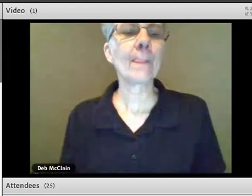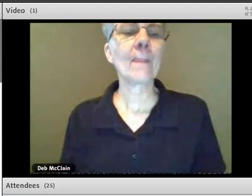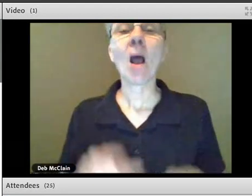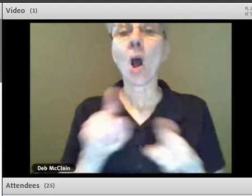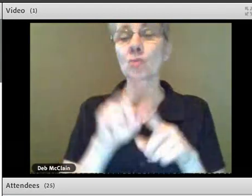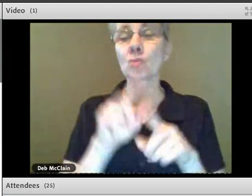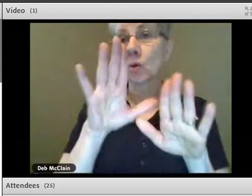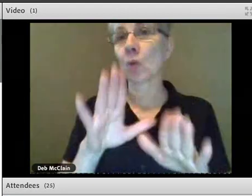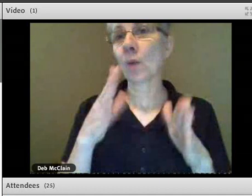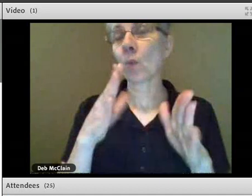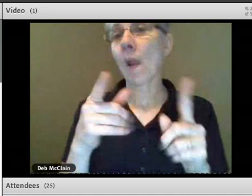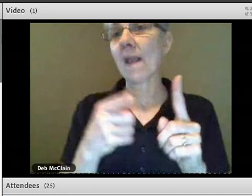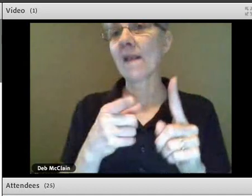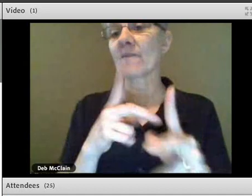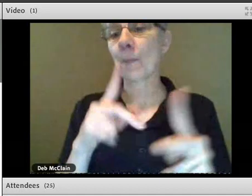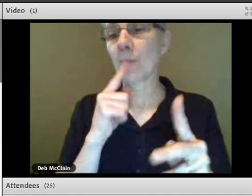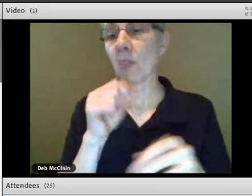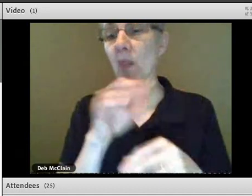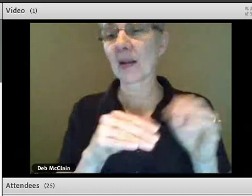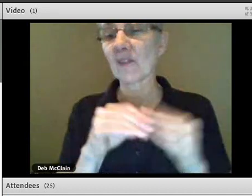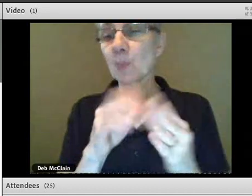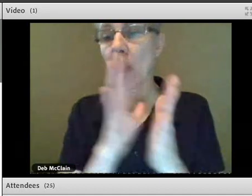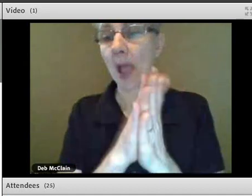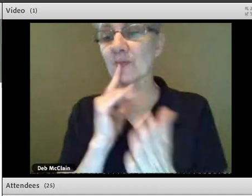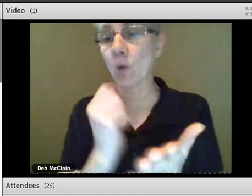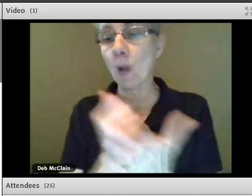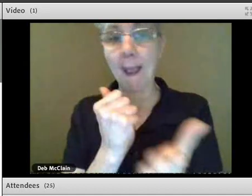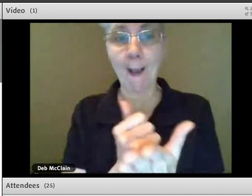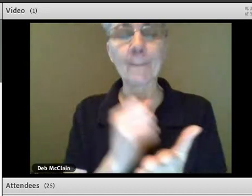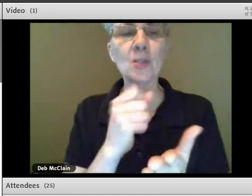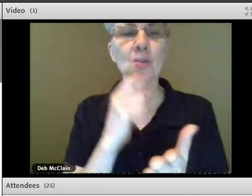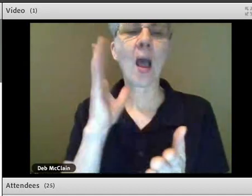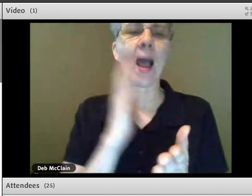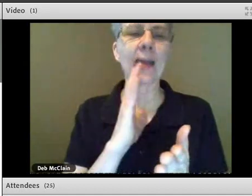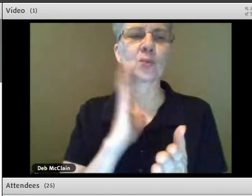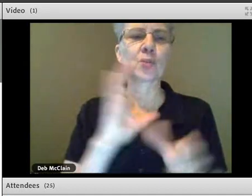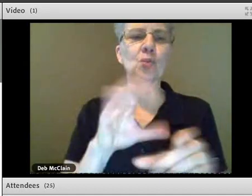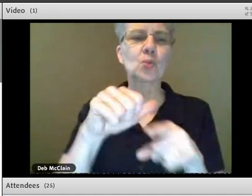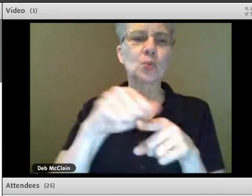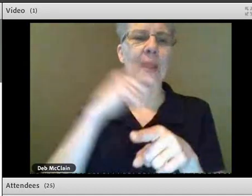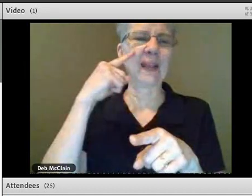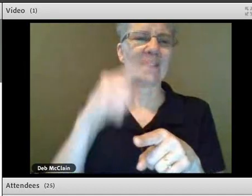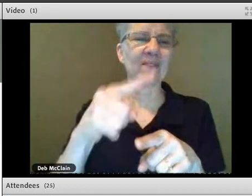that are necessarily uncomfortable asking for help. So I used to do training for basically Microsoft Office